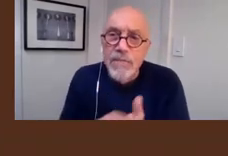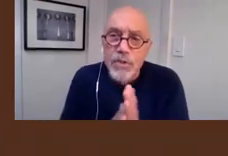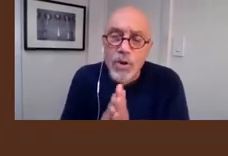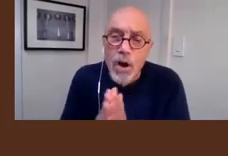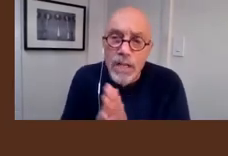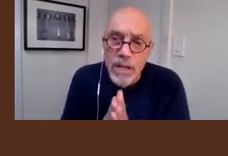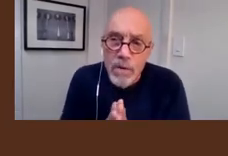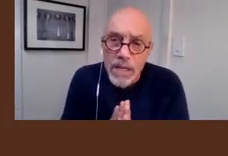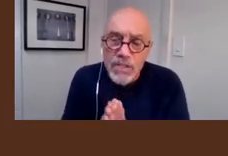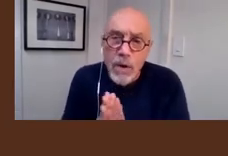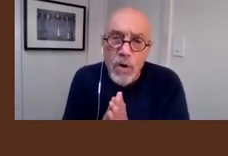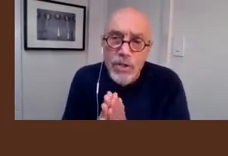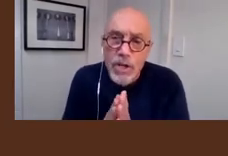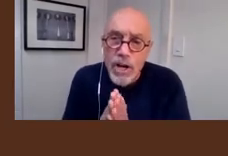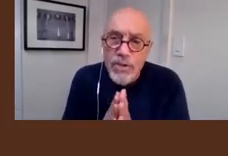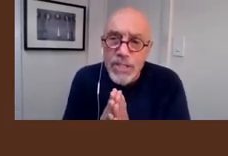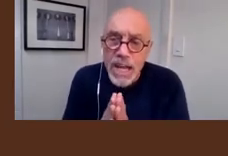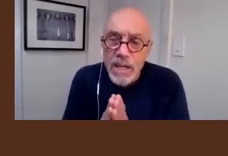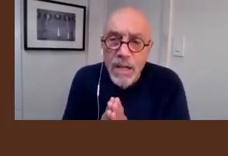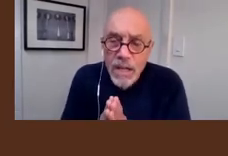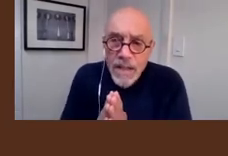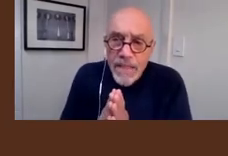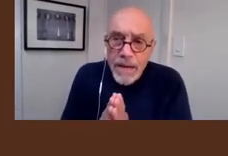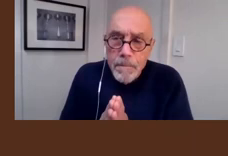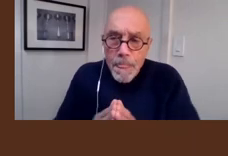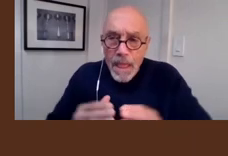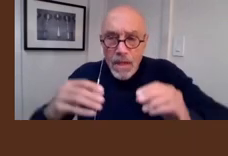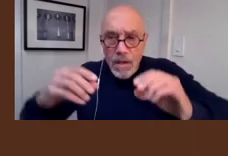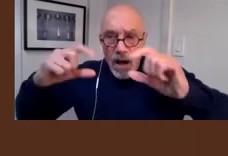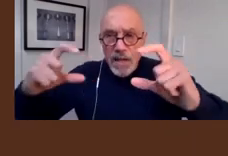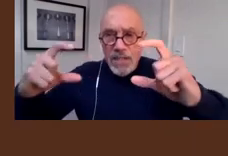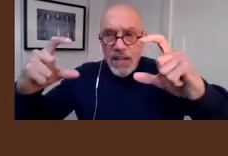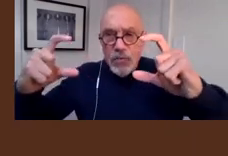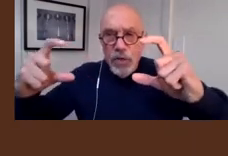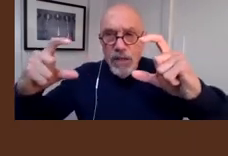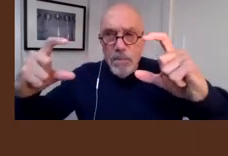it for you all here because I wanted you to understand that Onyx is really